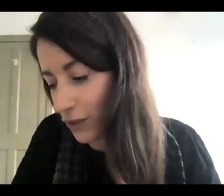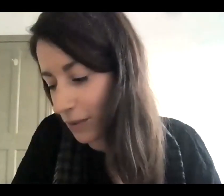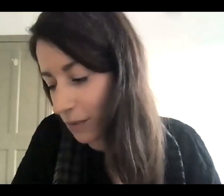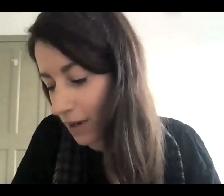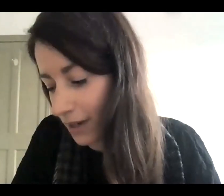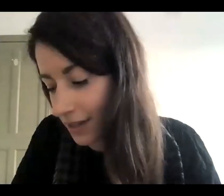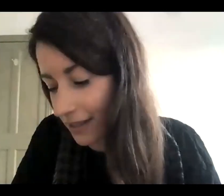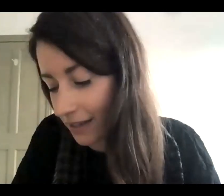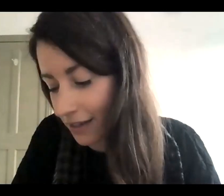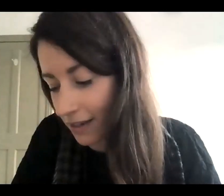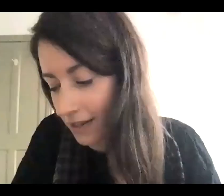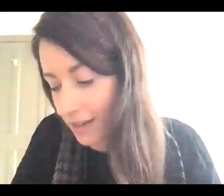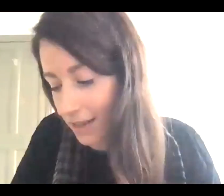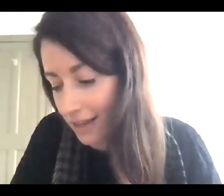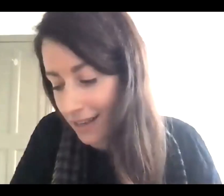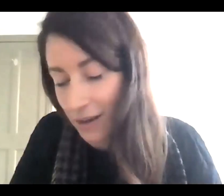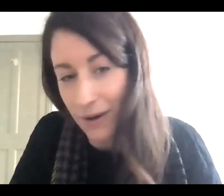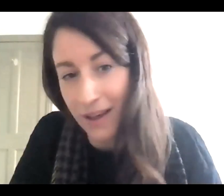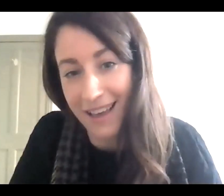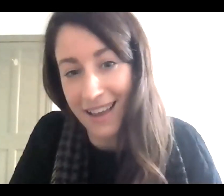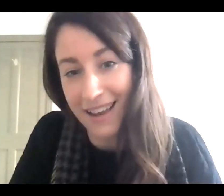to it was